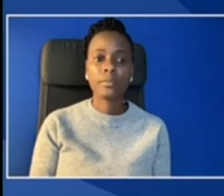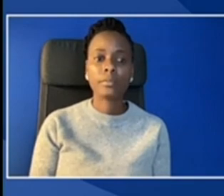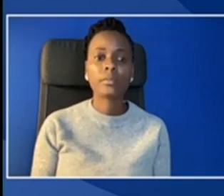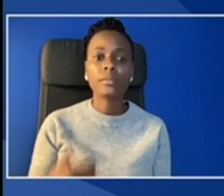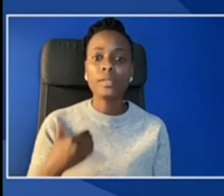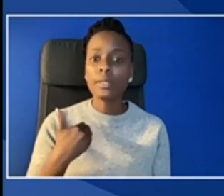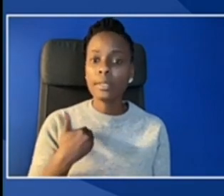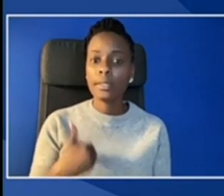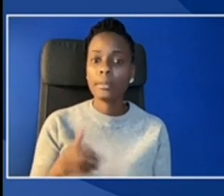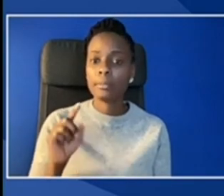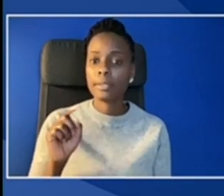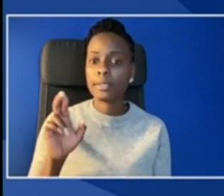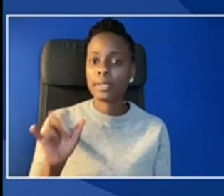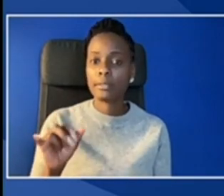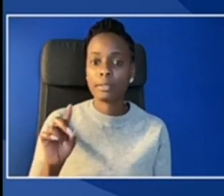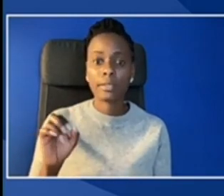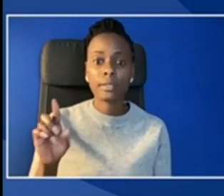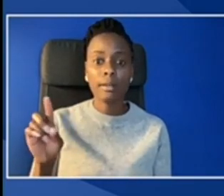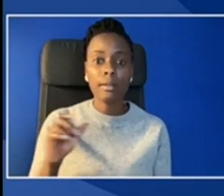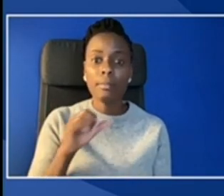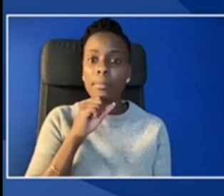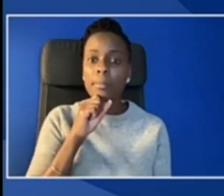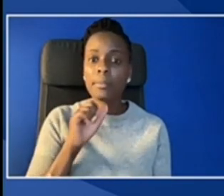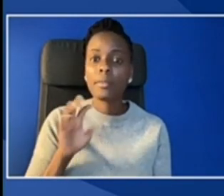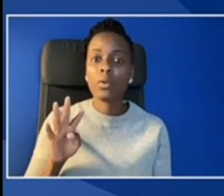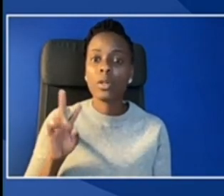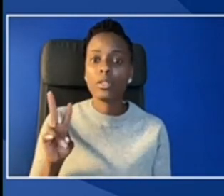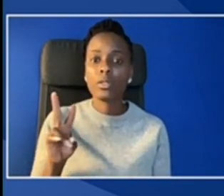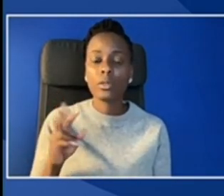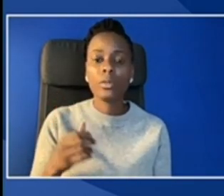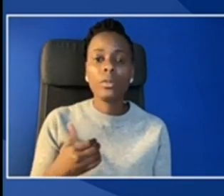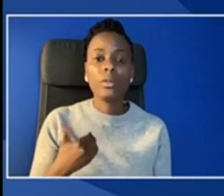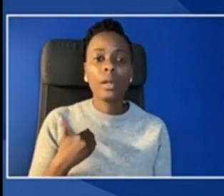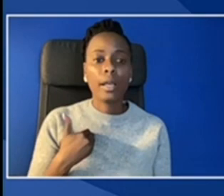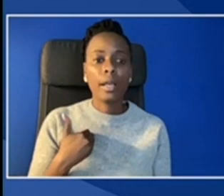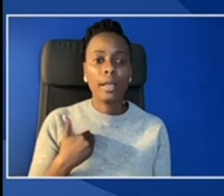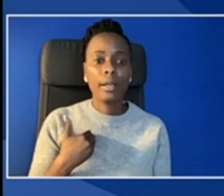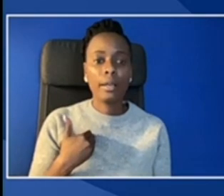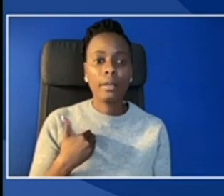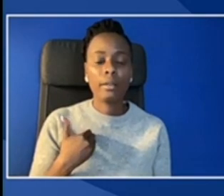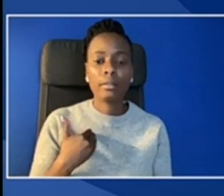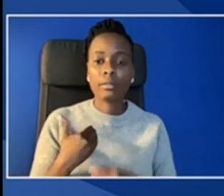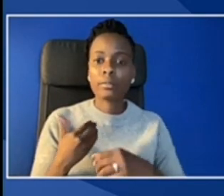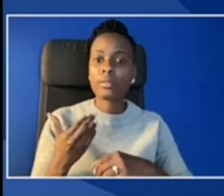I'm 42 years old. I have about a little over $13,000 in